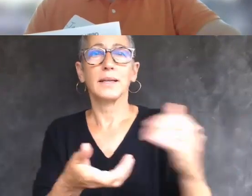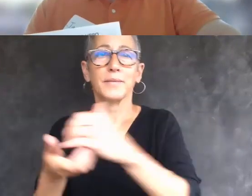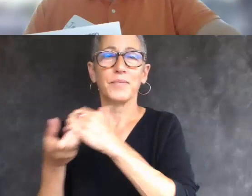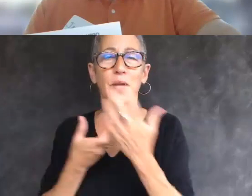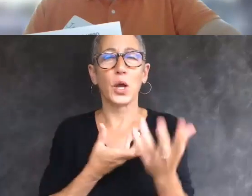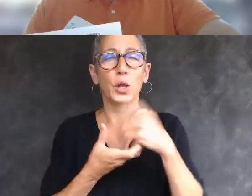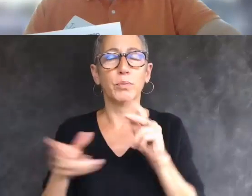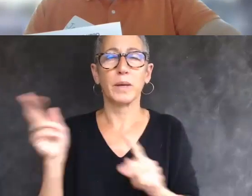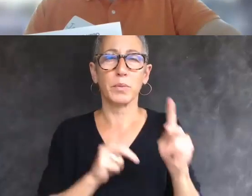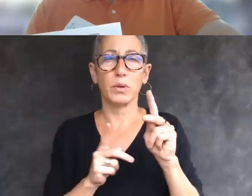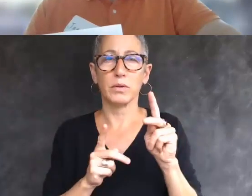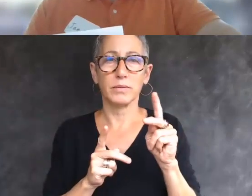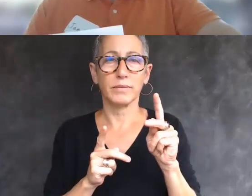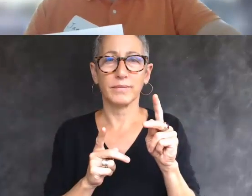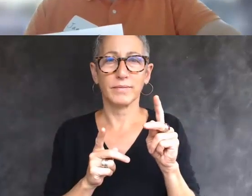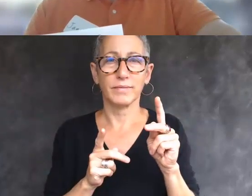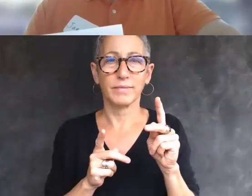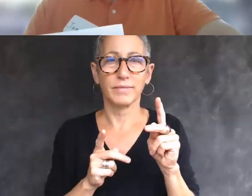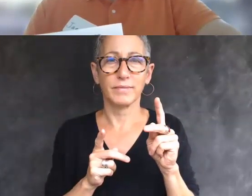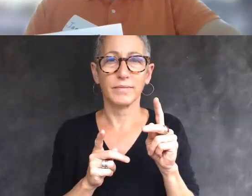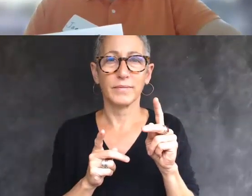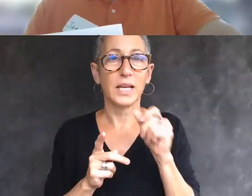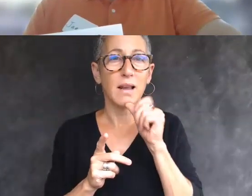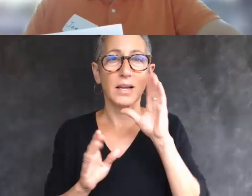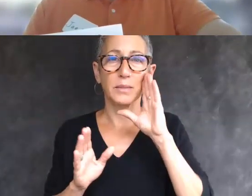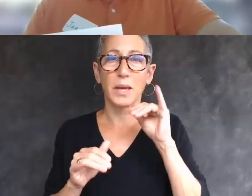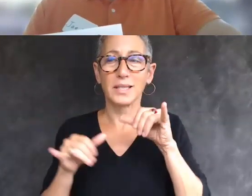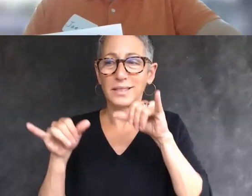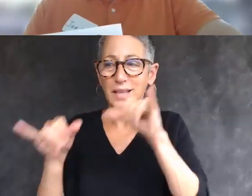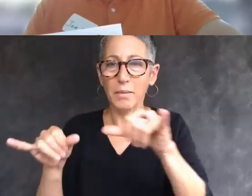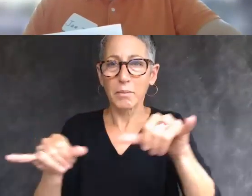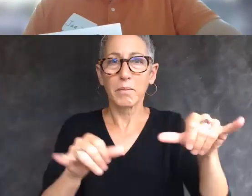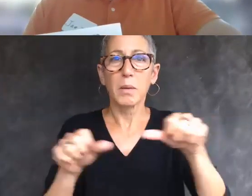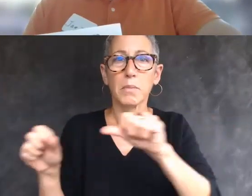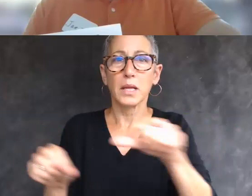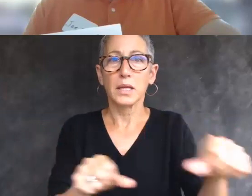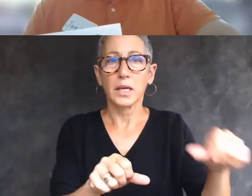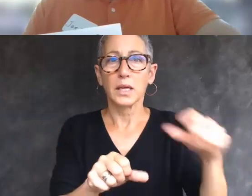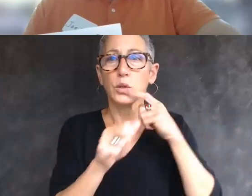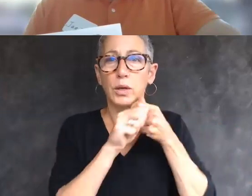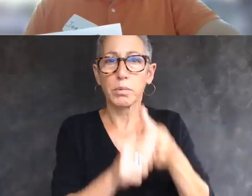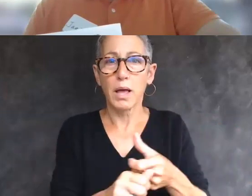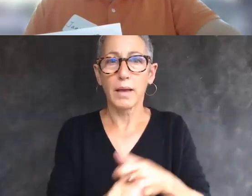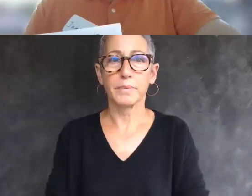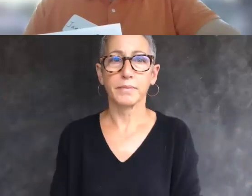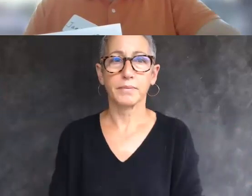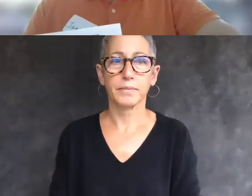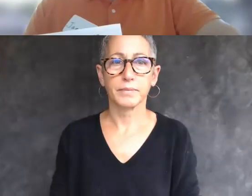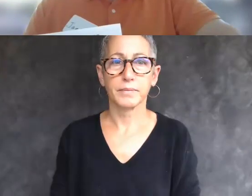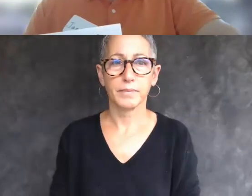with the same ability to comply. >> JAE JIN PAK: Thank you. Thank you so much for sharing that.